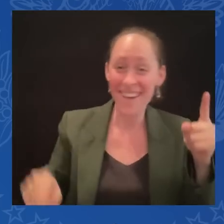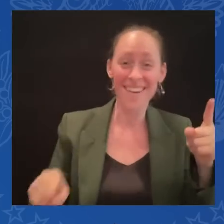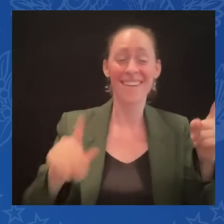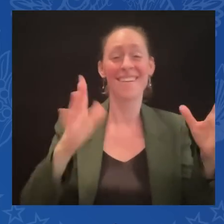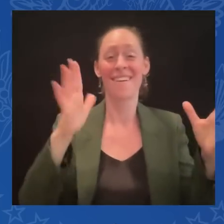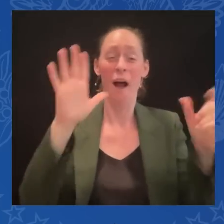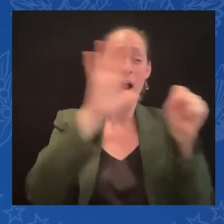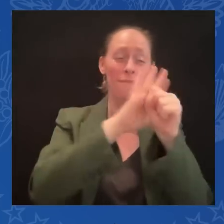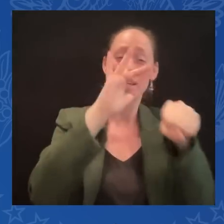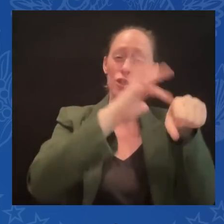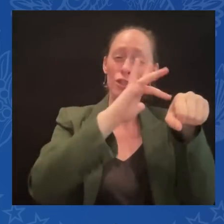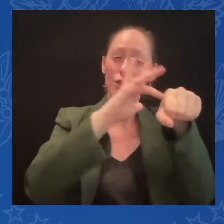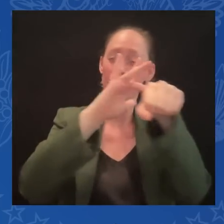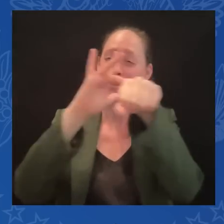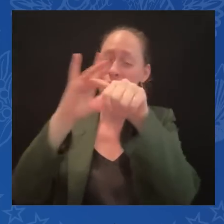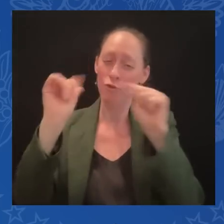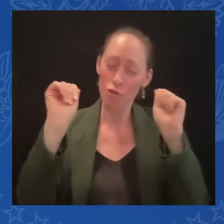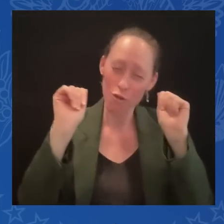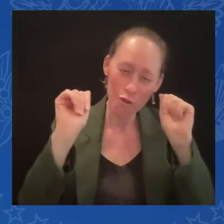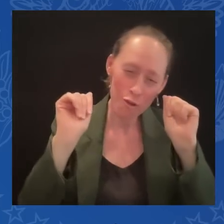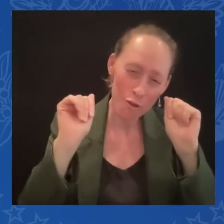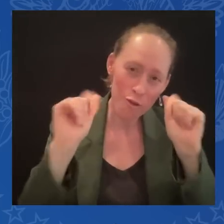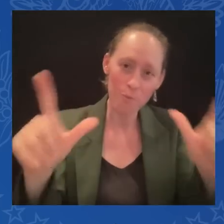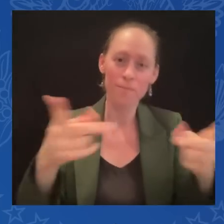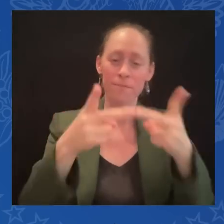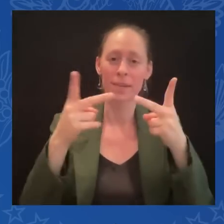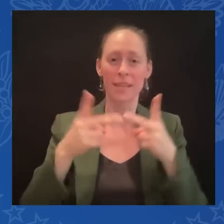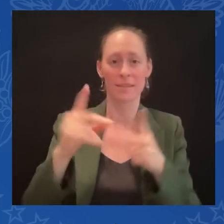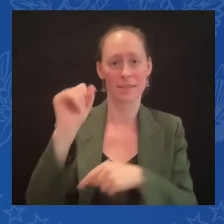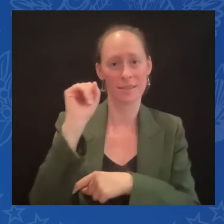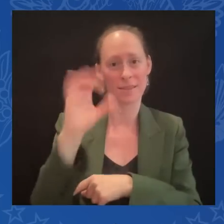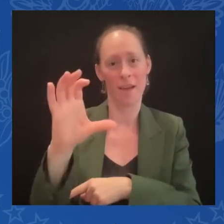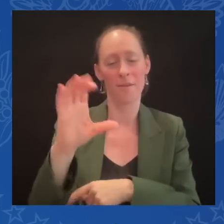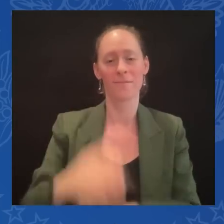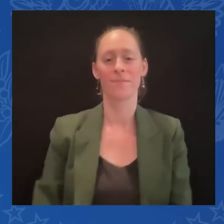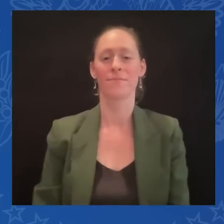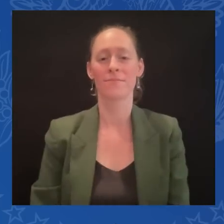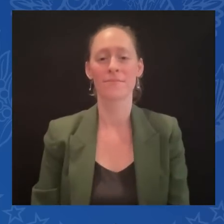High paying jobs are being created by South Carolinians